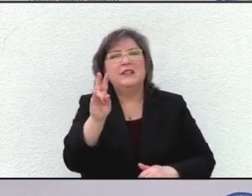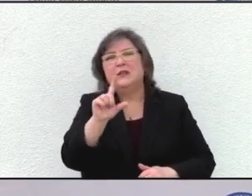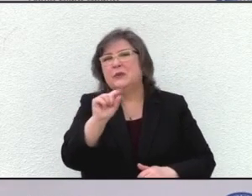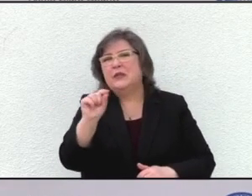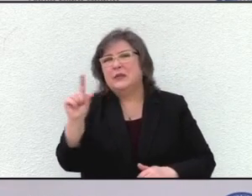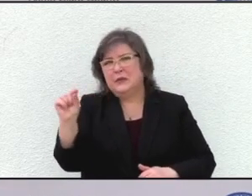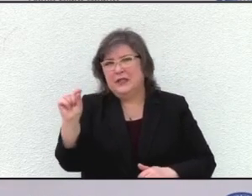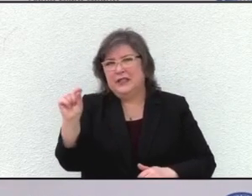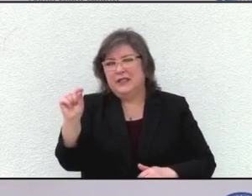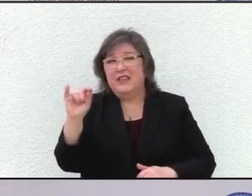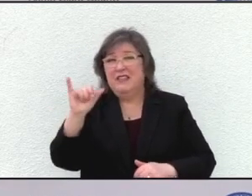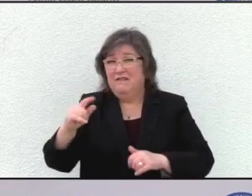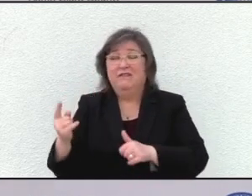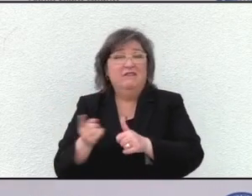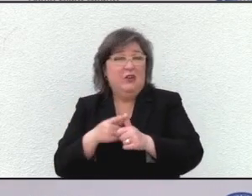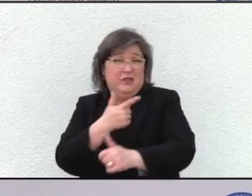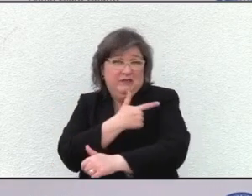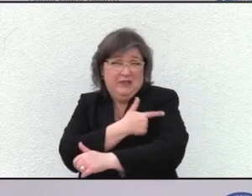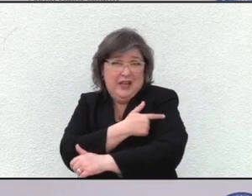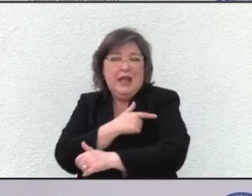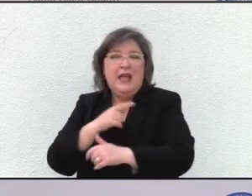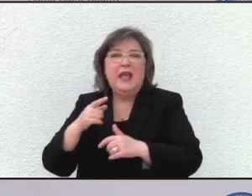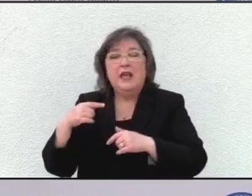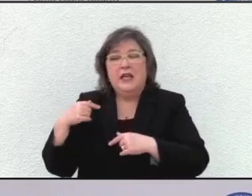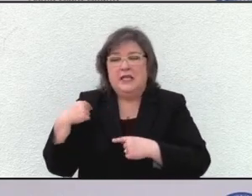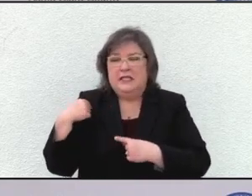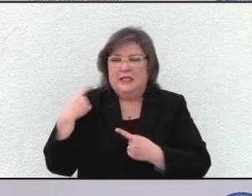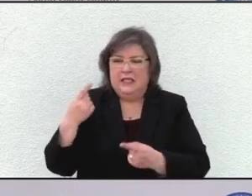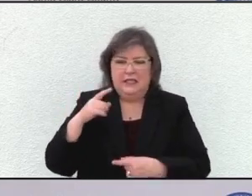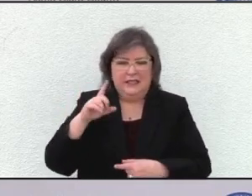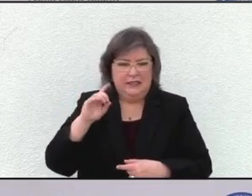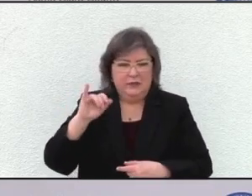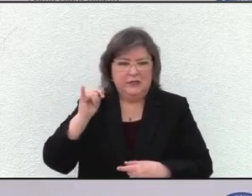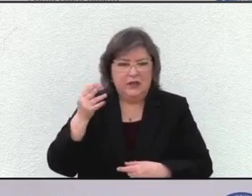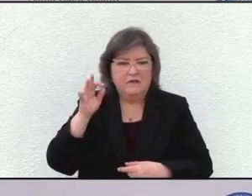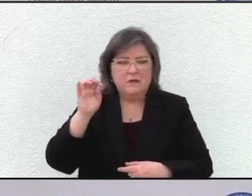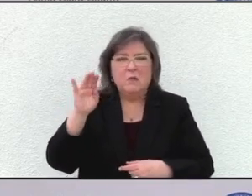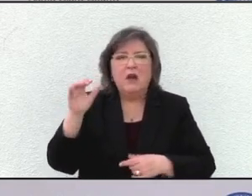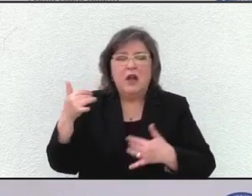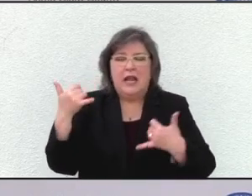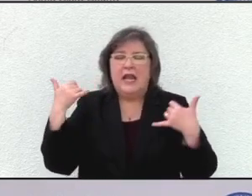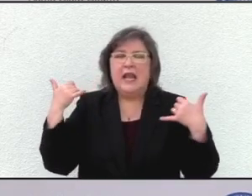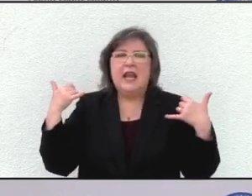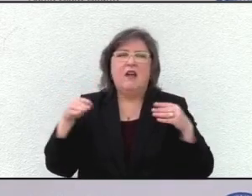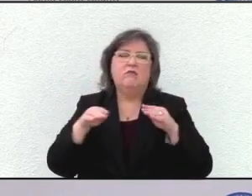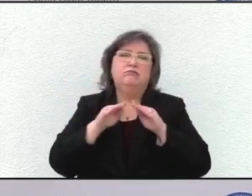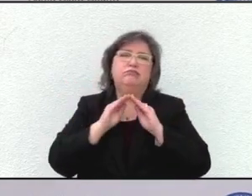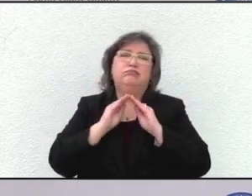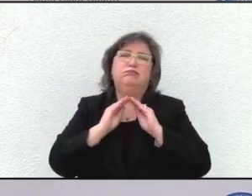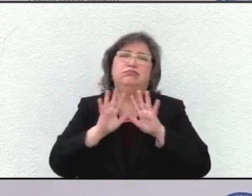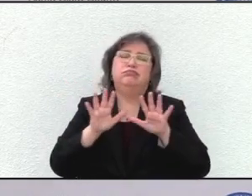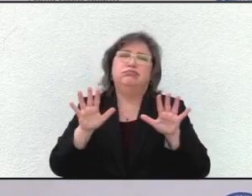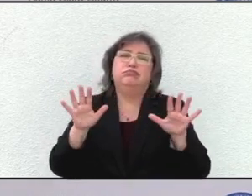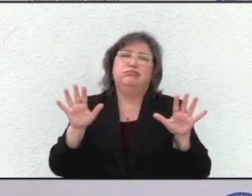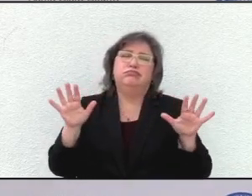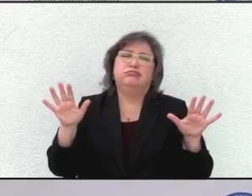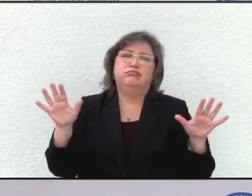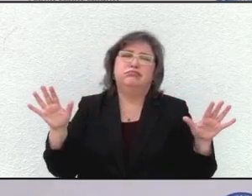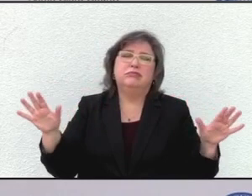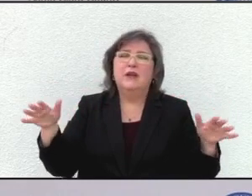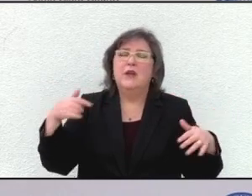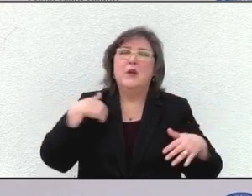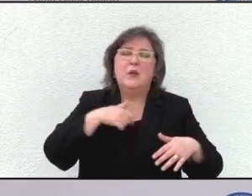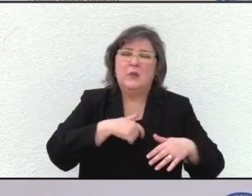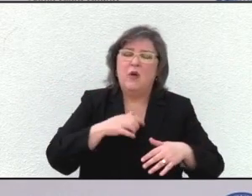doses, and just less than 60 percent of people over 65 have received at least one dose. During